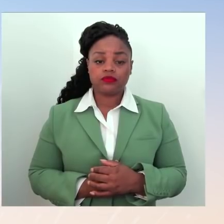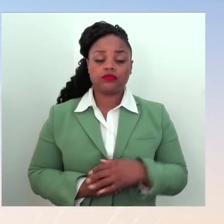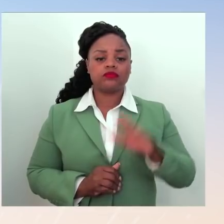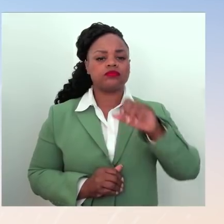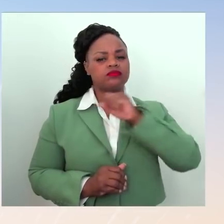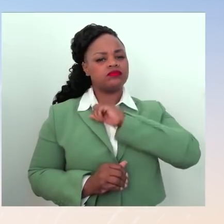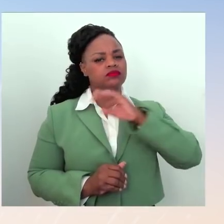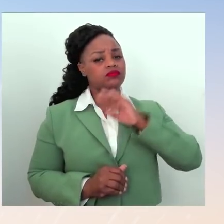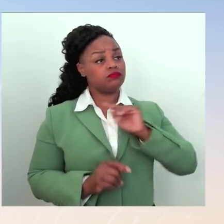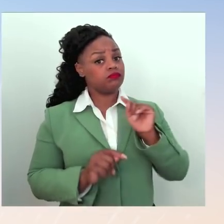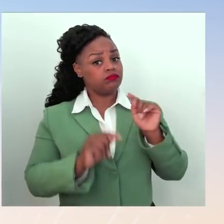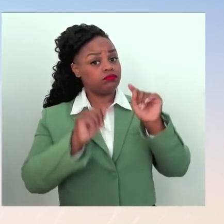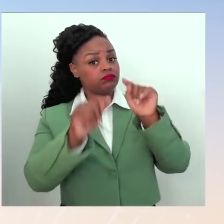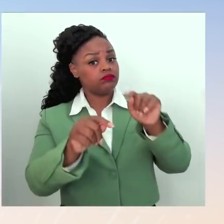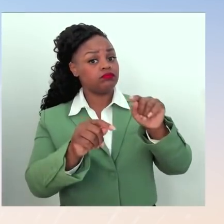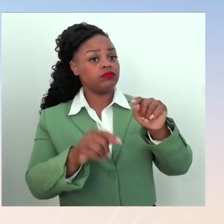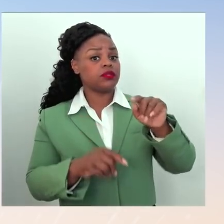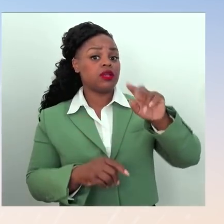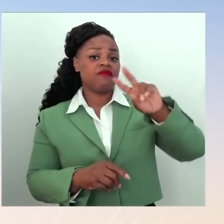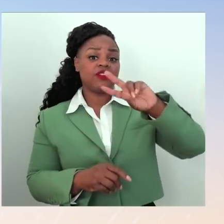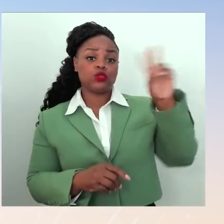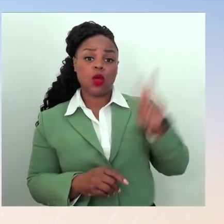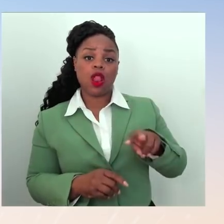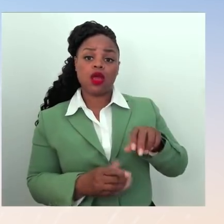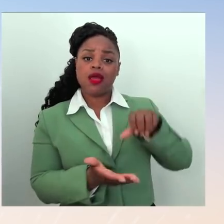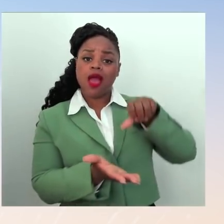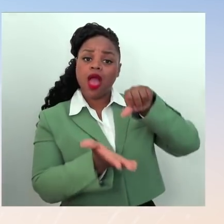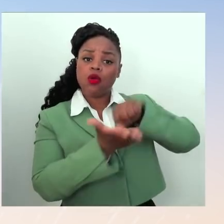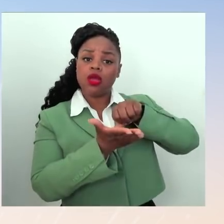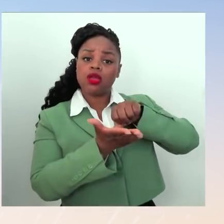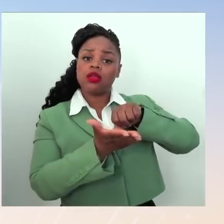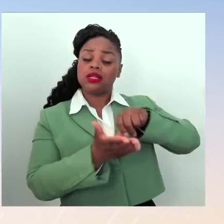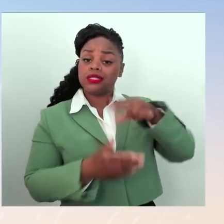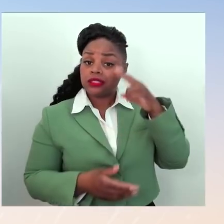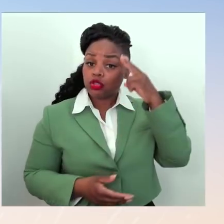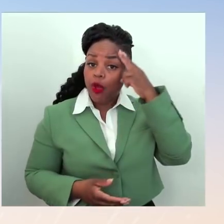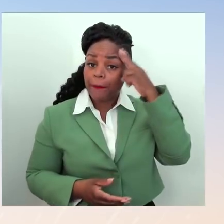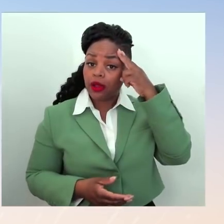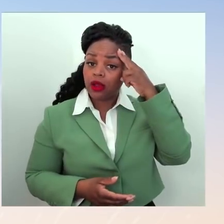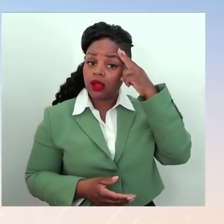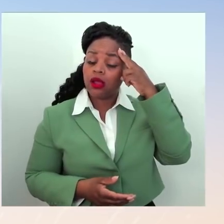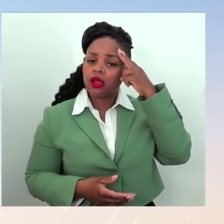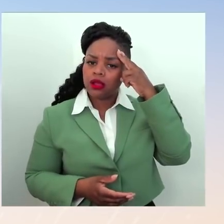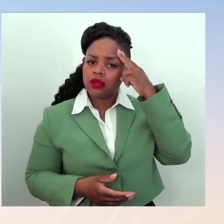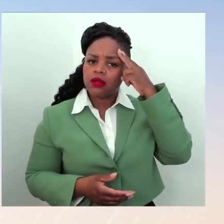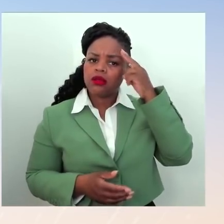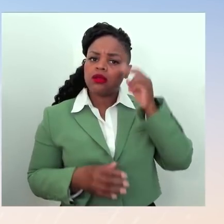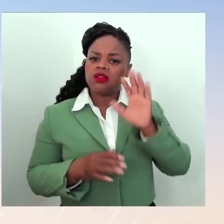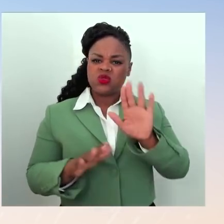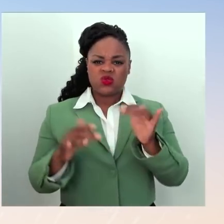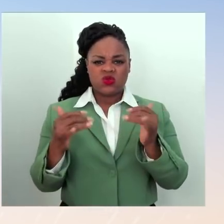Is the supply of oil so important that it's acceptable to cut deals in some cases with countries